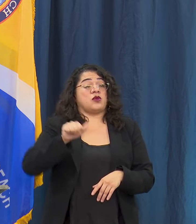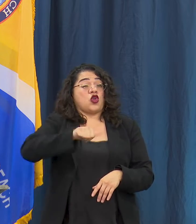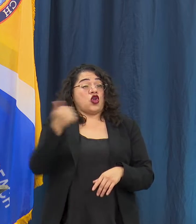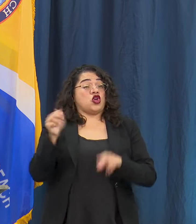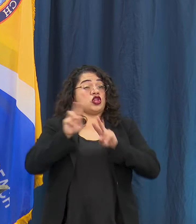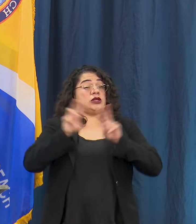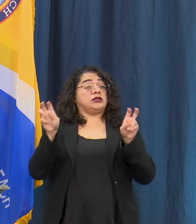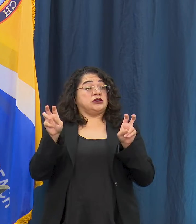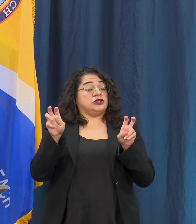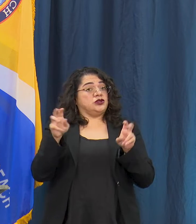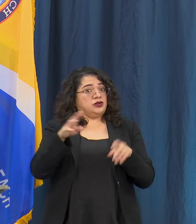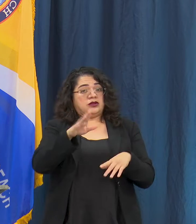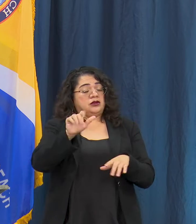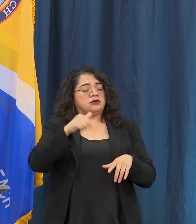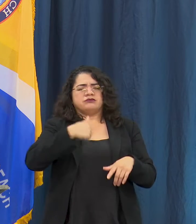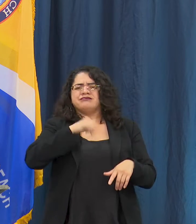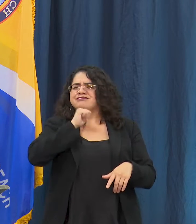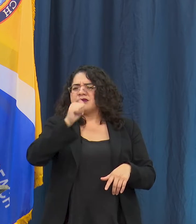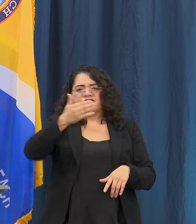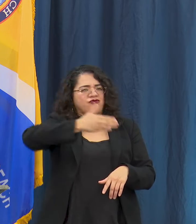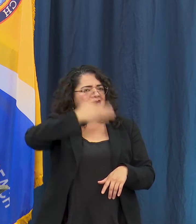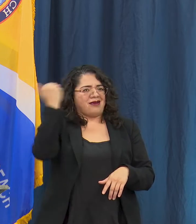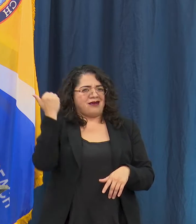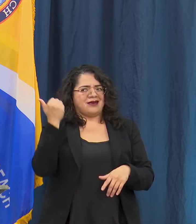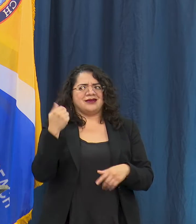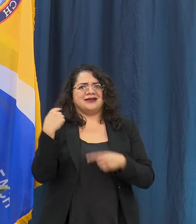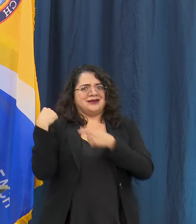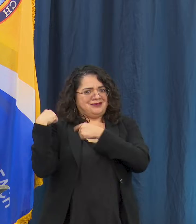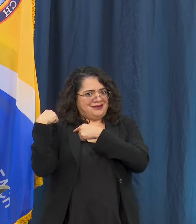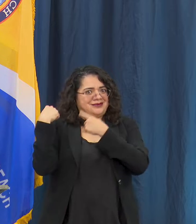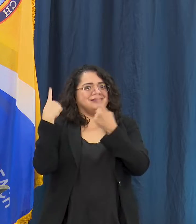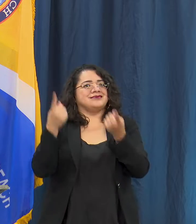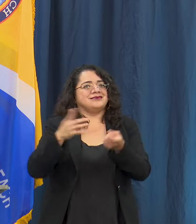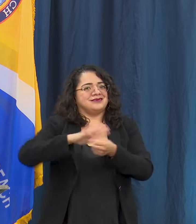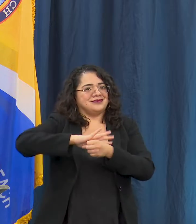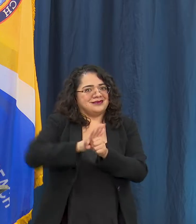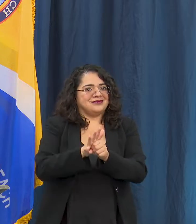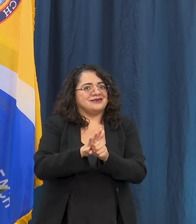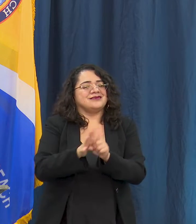the COVID-19 crisis we have in our city. As of today, we've had over